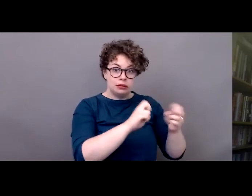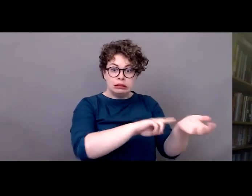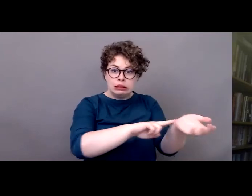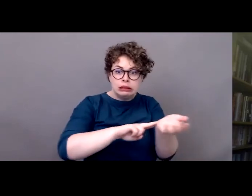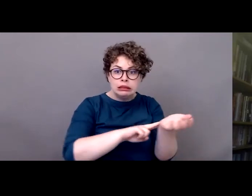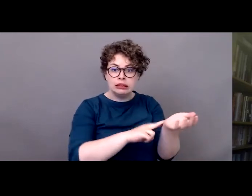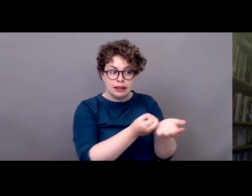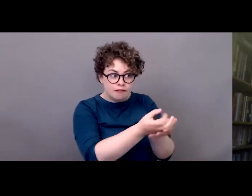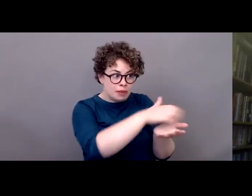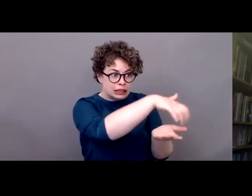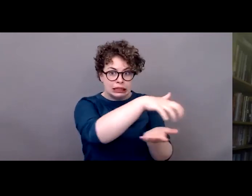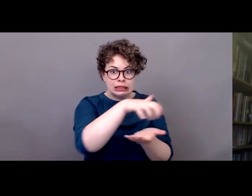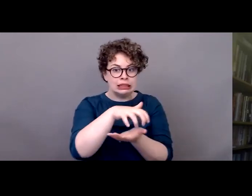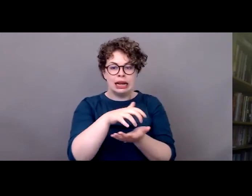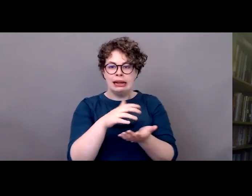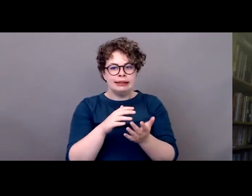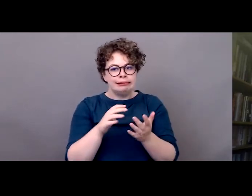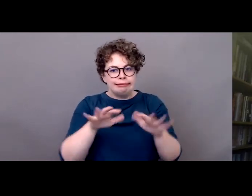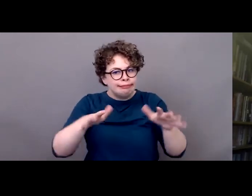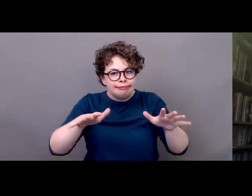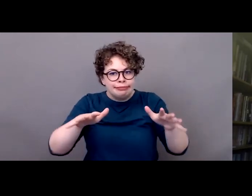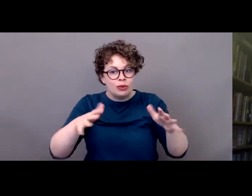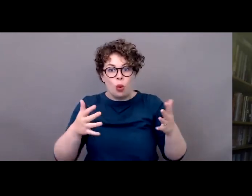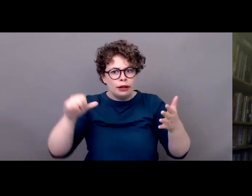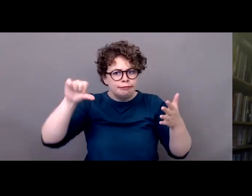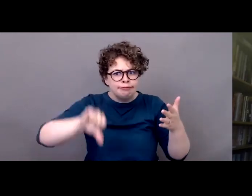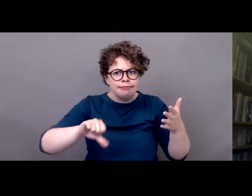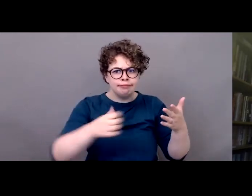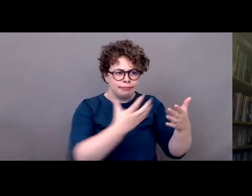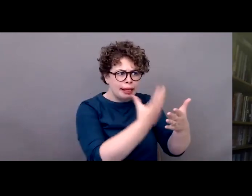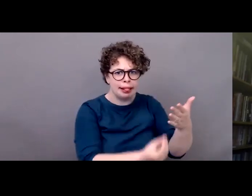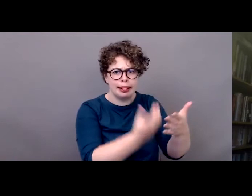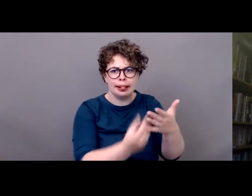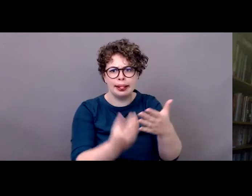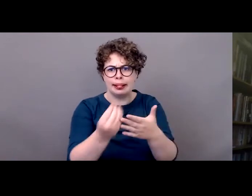in the evidence and inclusion across most humanitarian contexts. Although there has been